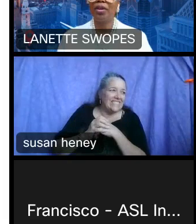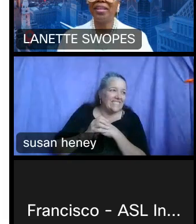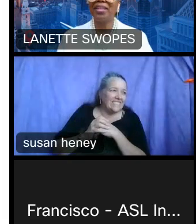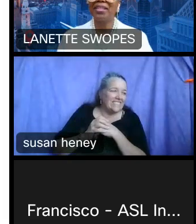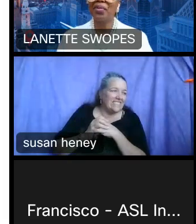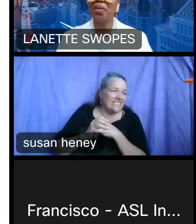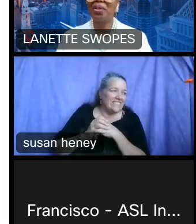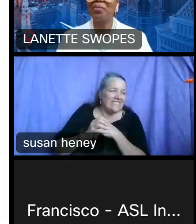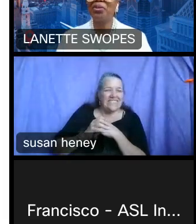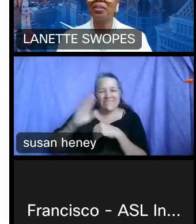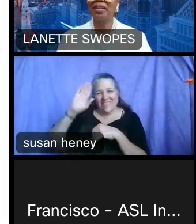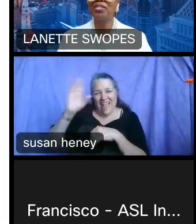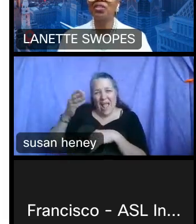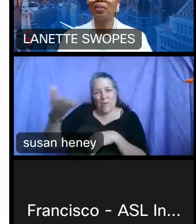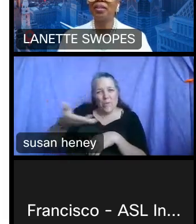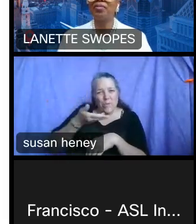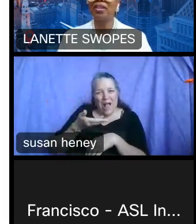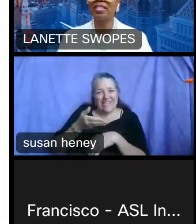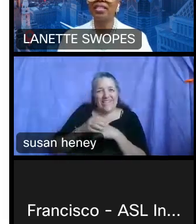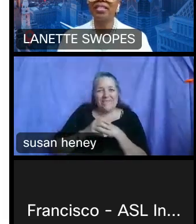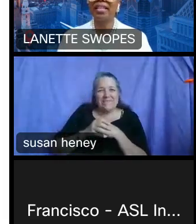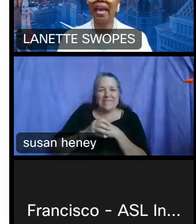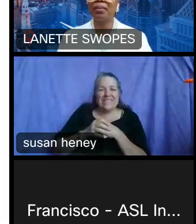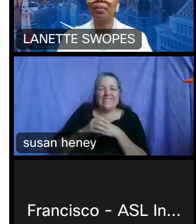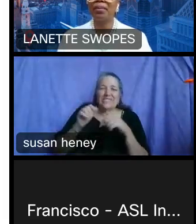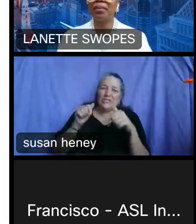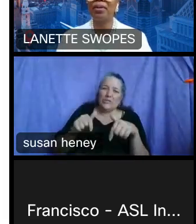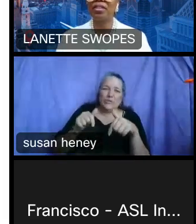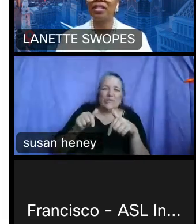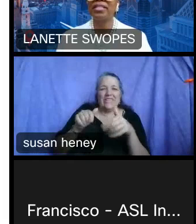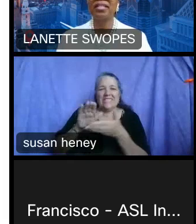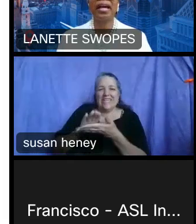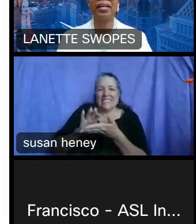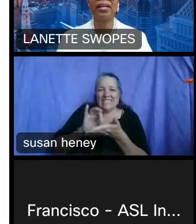Greetings, and welcome to the latest installment of our Census Academy webinar series entitled